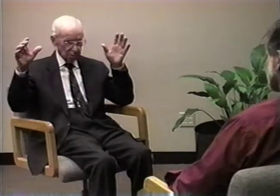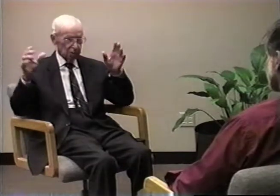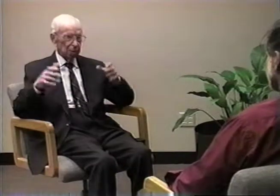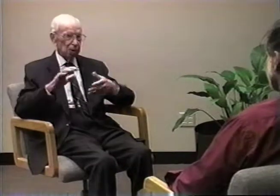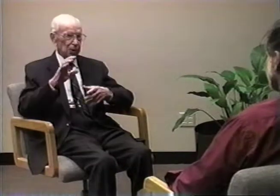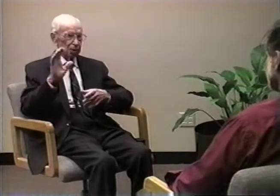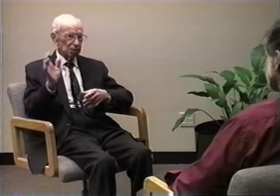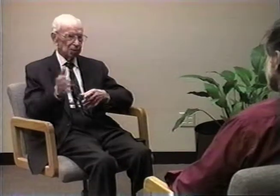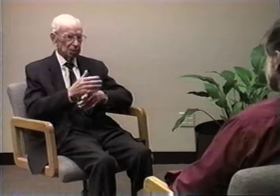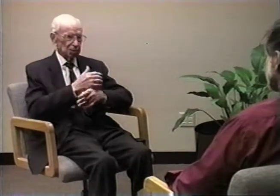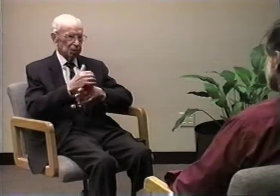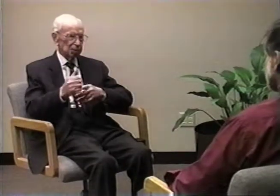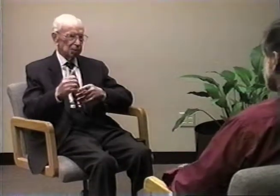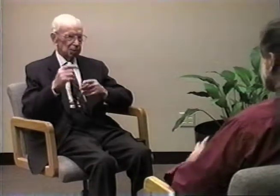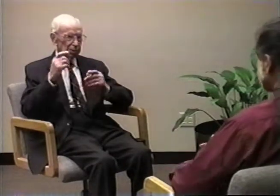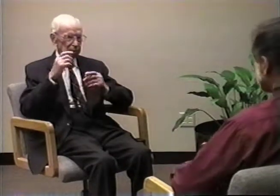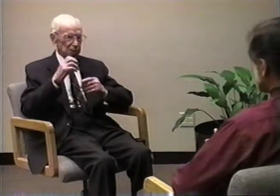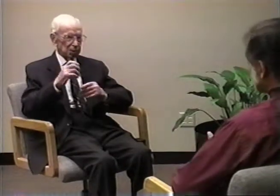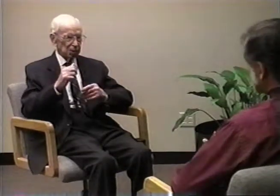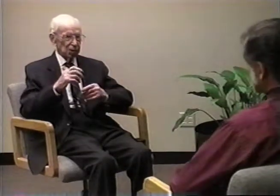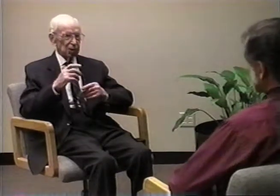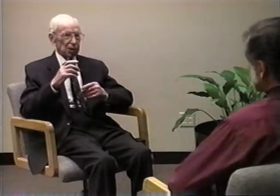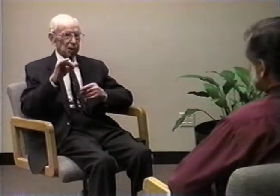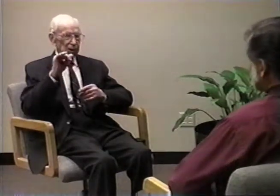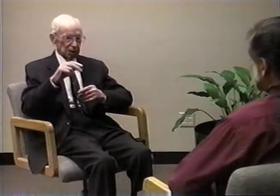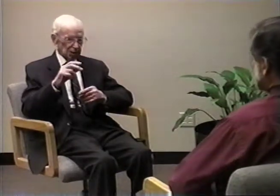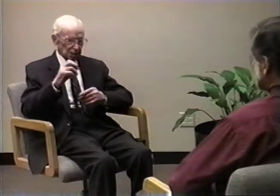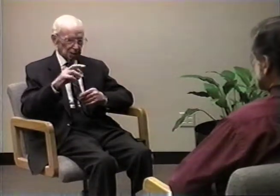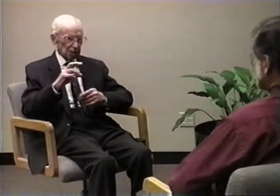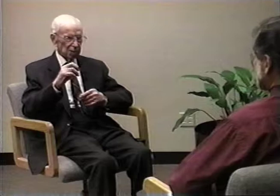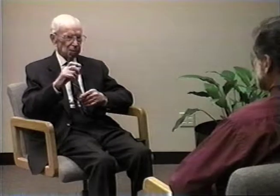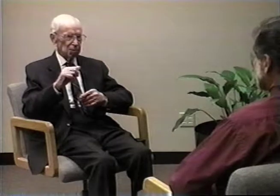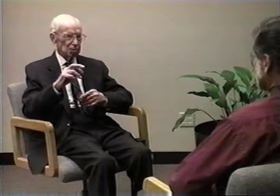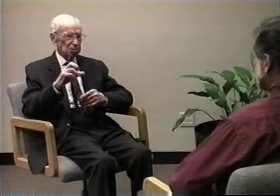at that time for the cure destroyed my hearing.